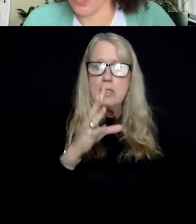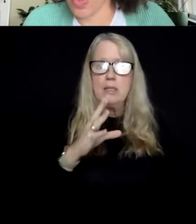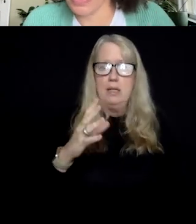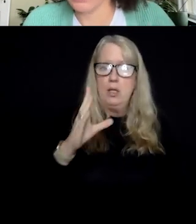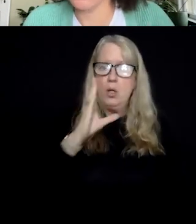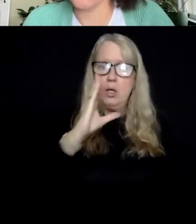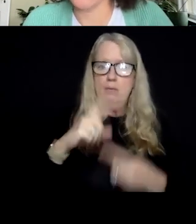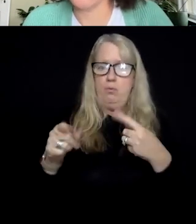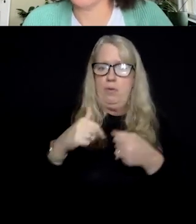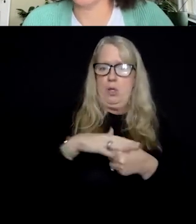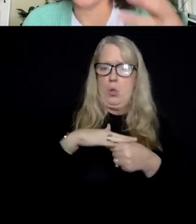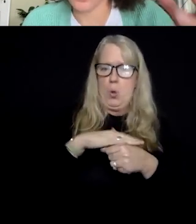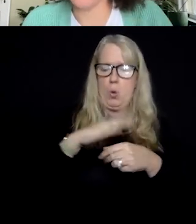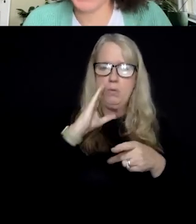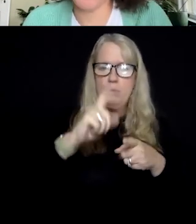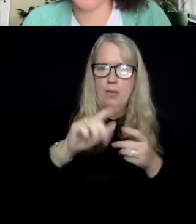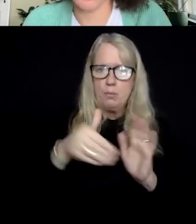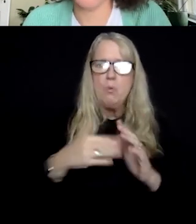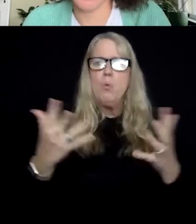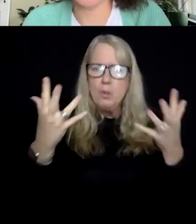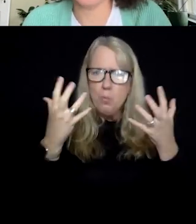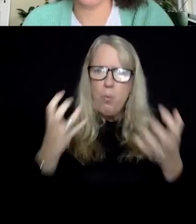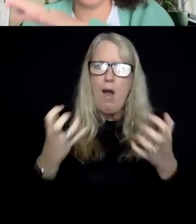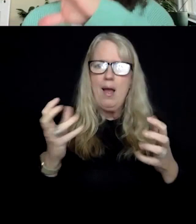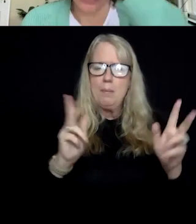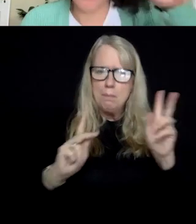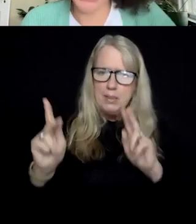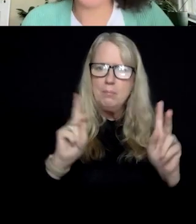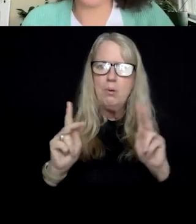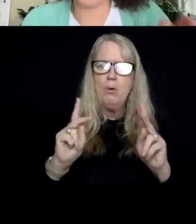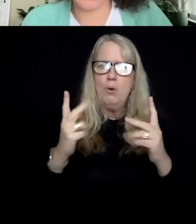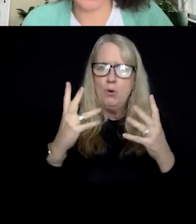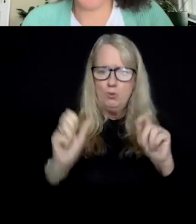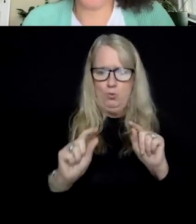CALL CENTERS. WE WANT PEOPLE TO GO TO WHAT IS CLOSEST TO THEM AND